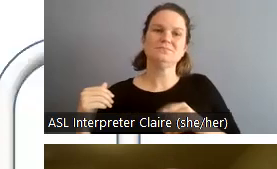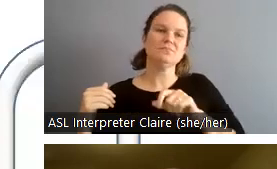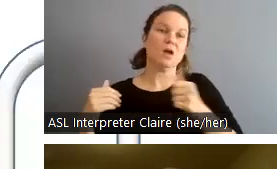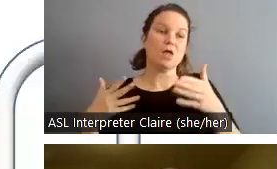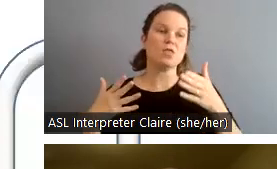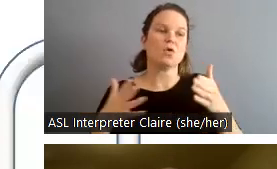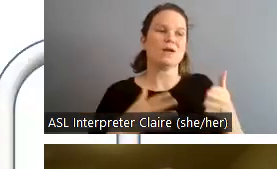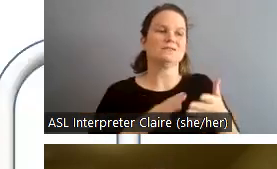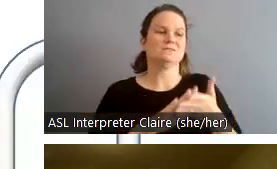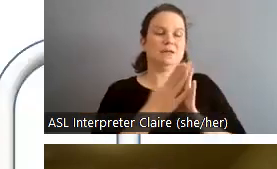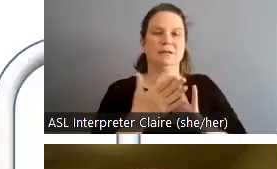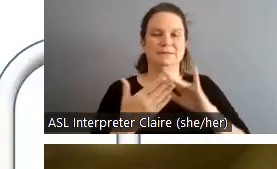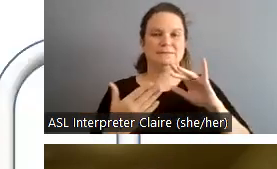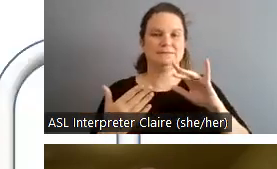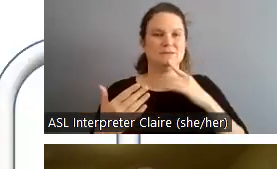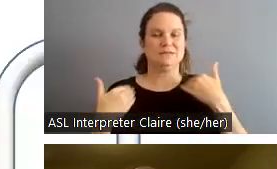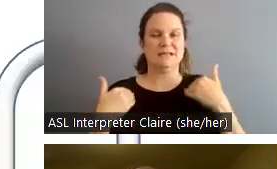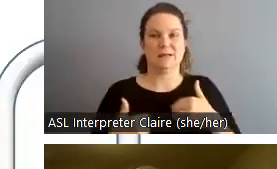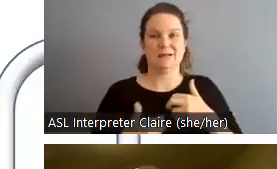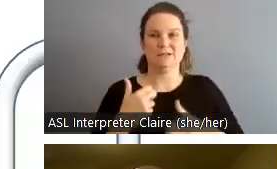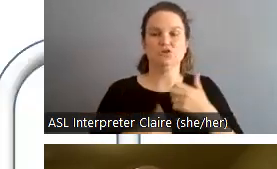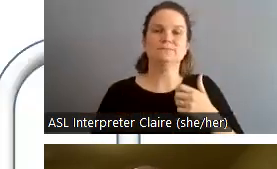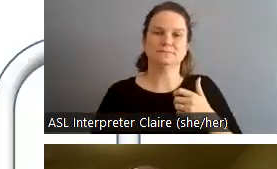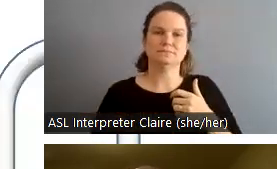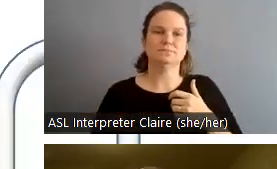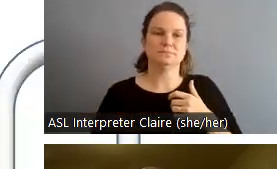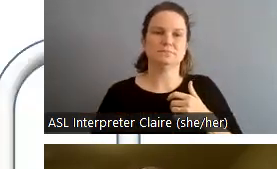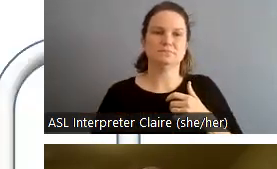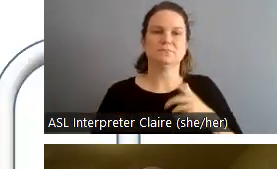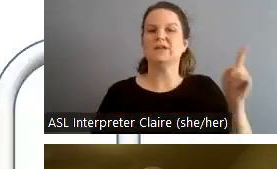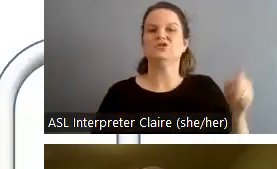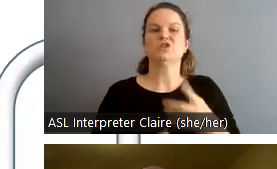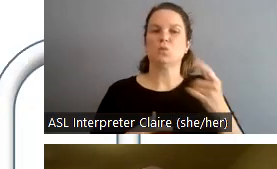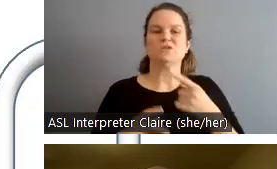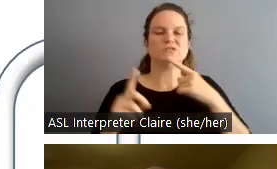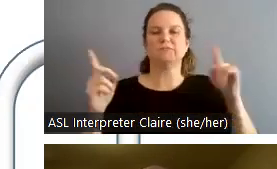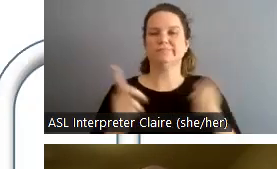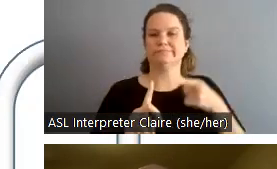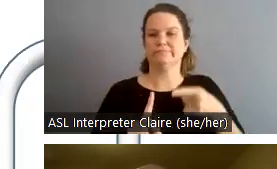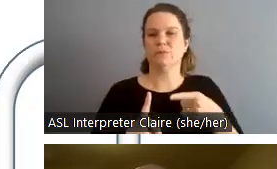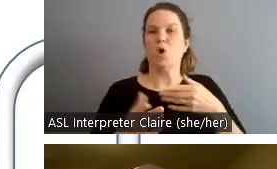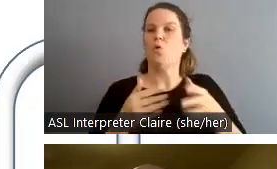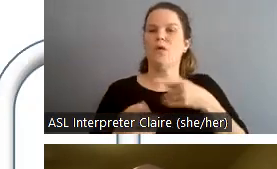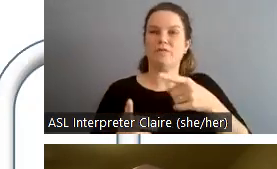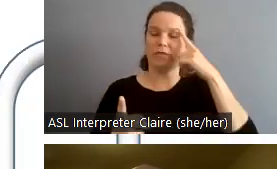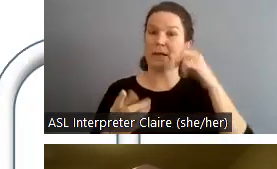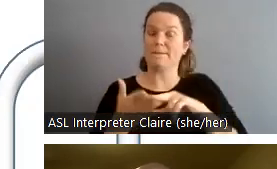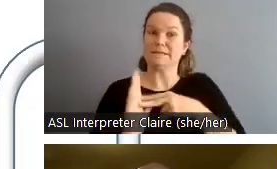serious health condition. So, just camp here for a moment in order to say that, whatever your preconception about a